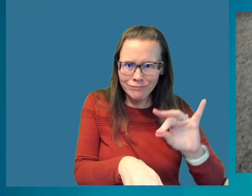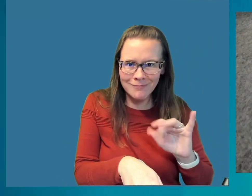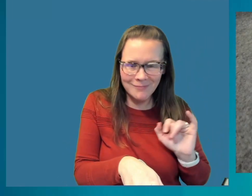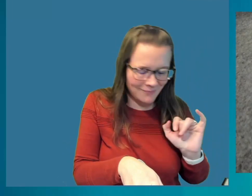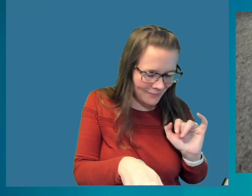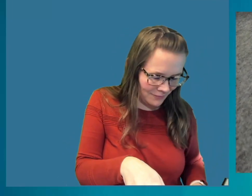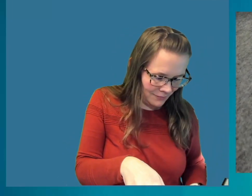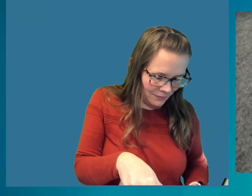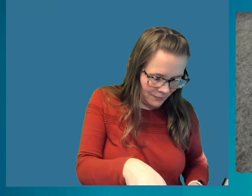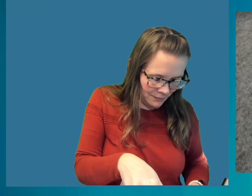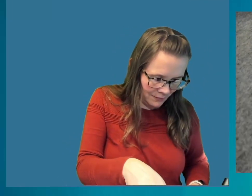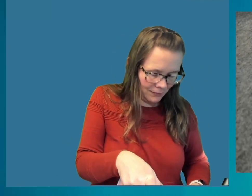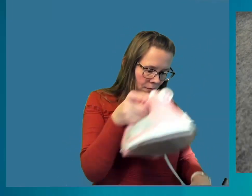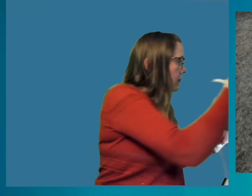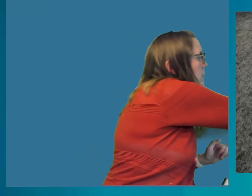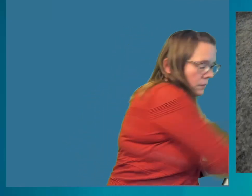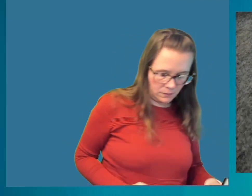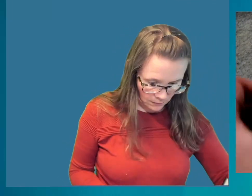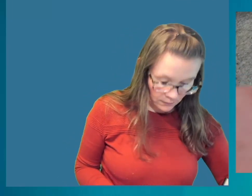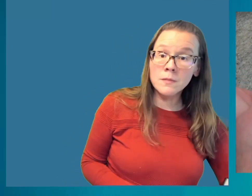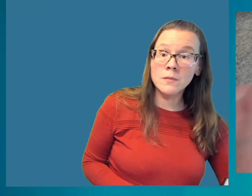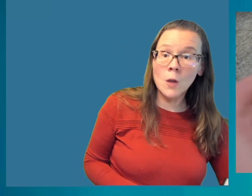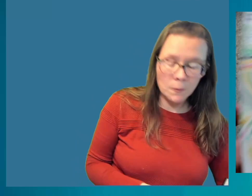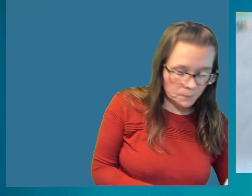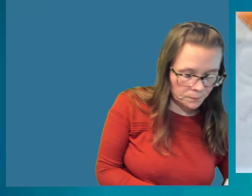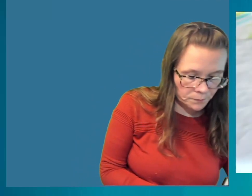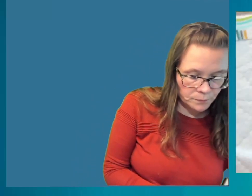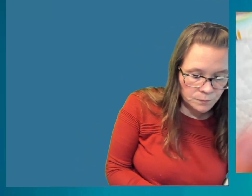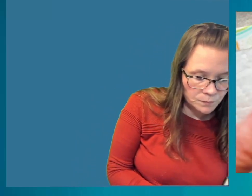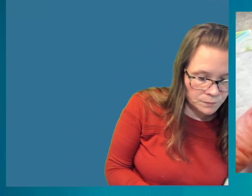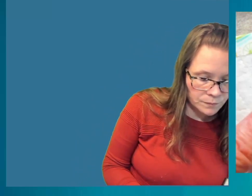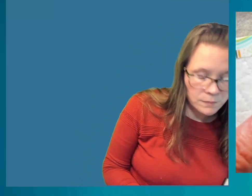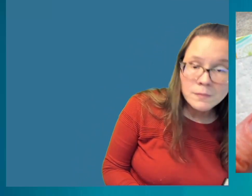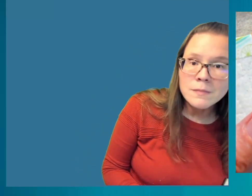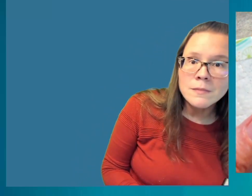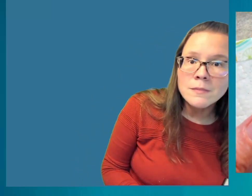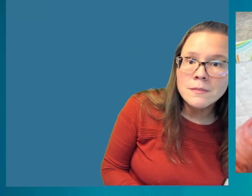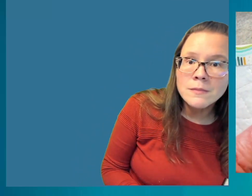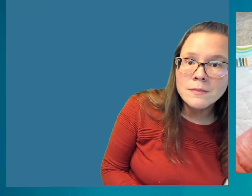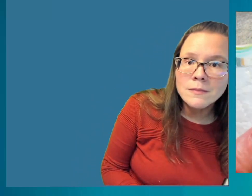on the back. So it's a little thick, so I might press it a little bit longer. Yeah,